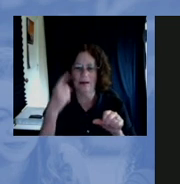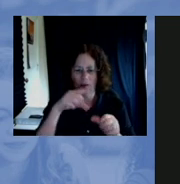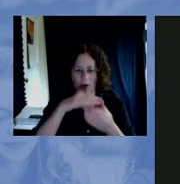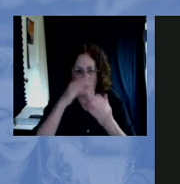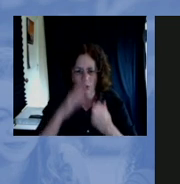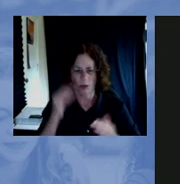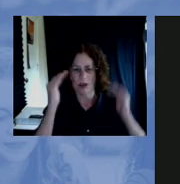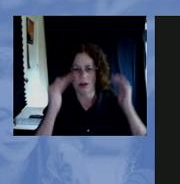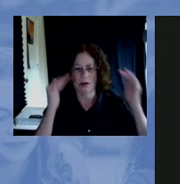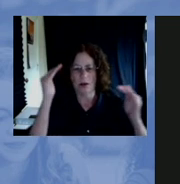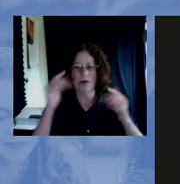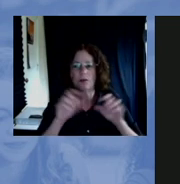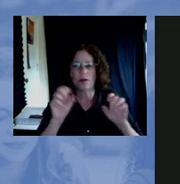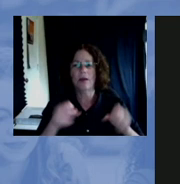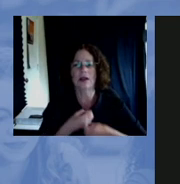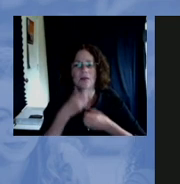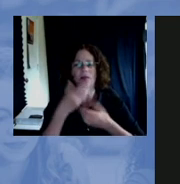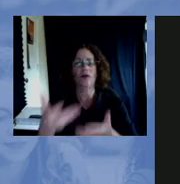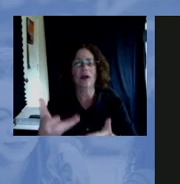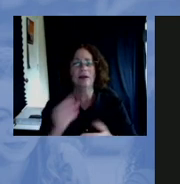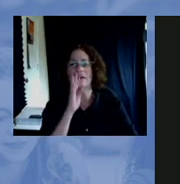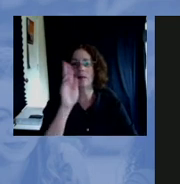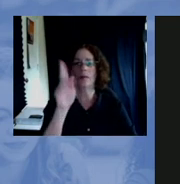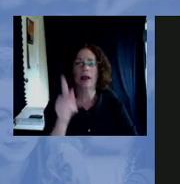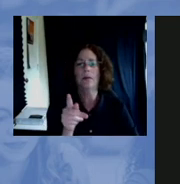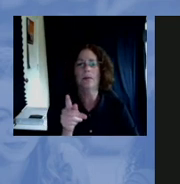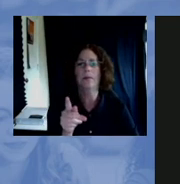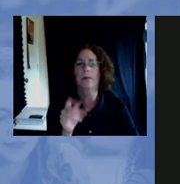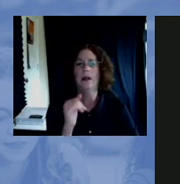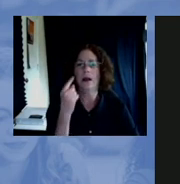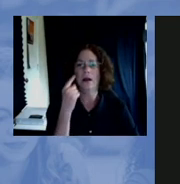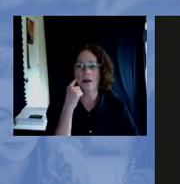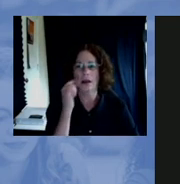THEMSELVES AND SPEAK UP. AND I THINK BECAUSE WE HAVE STUDENTS IN THAT